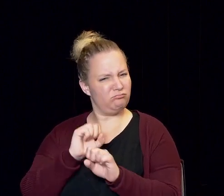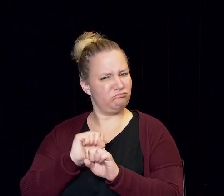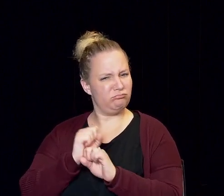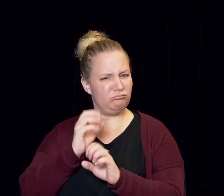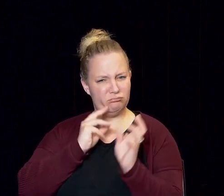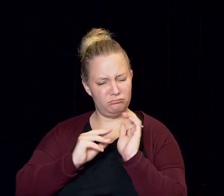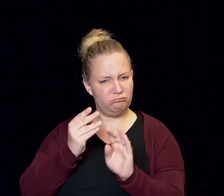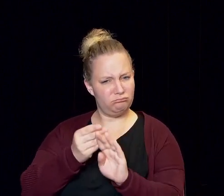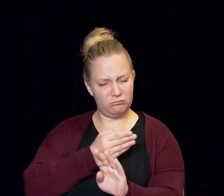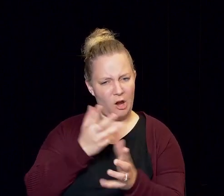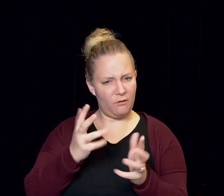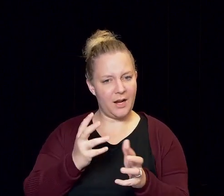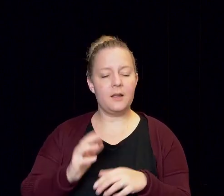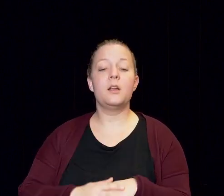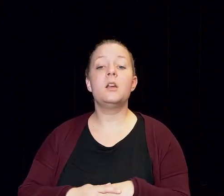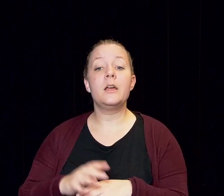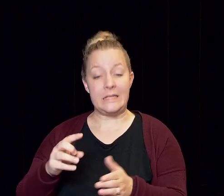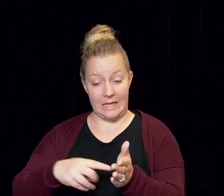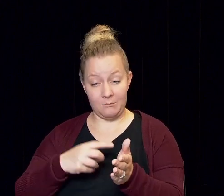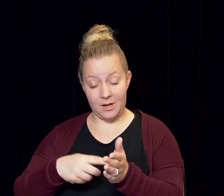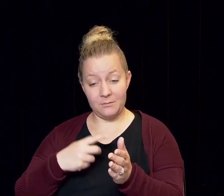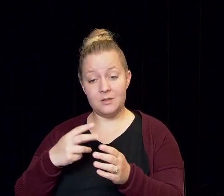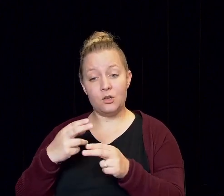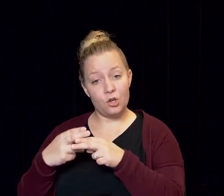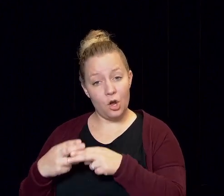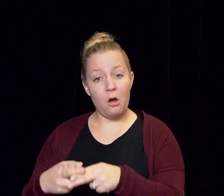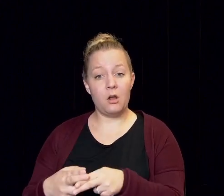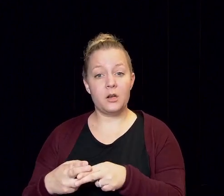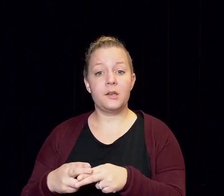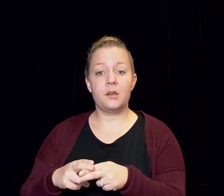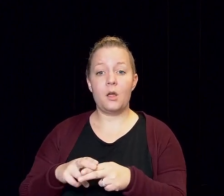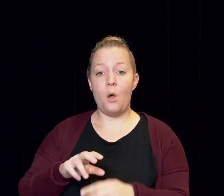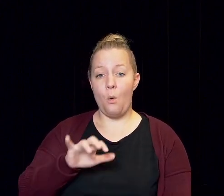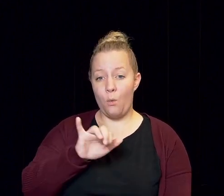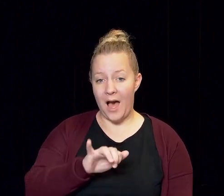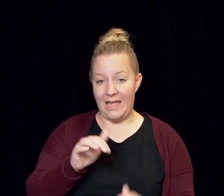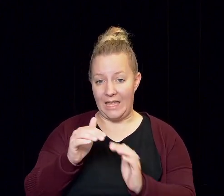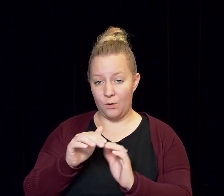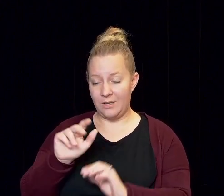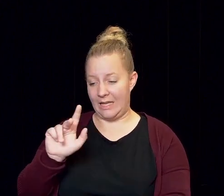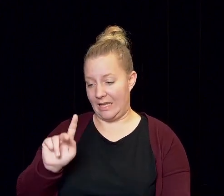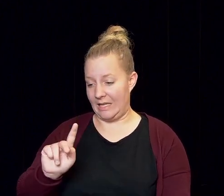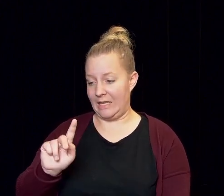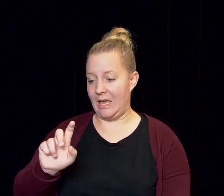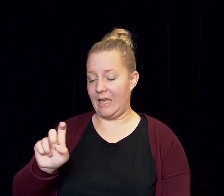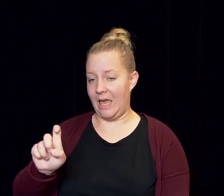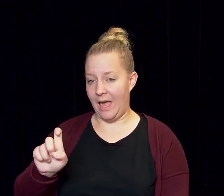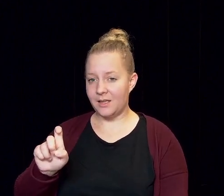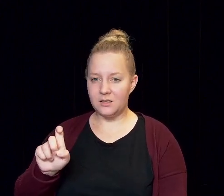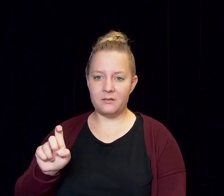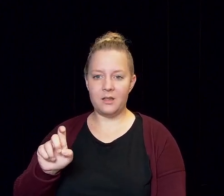Sometimes we see this called y equals kx which means just some random number.